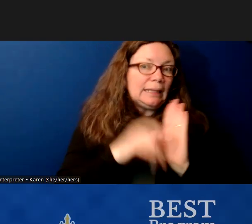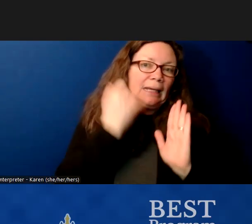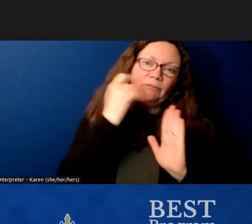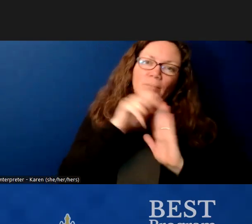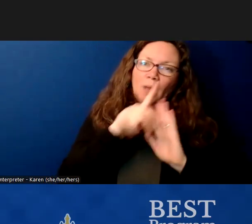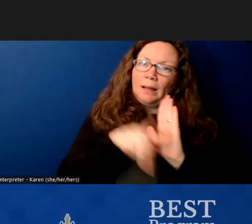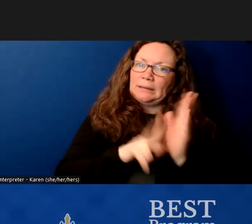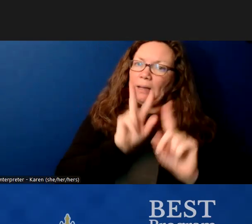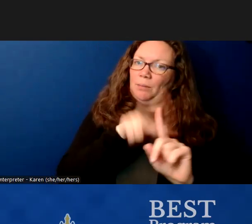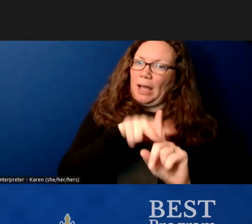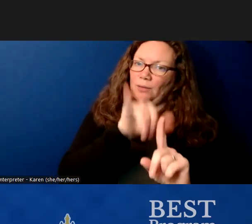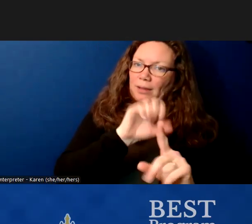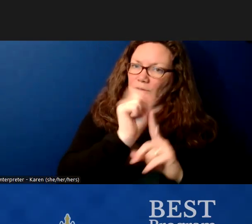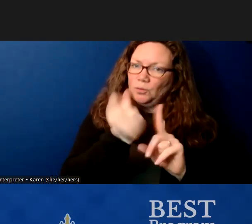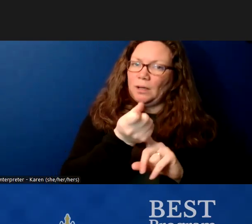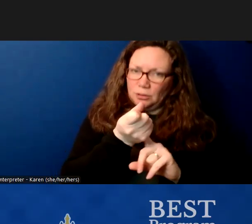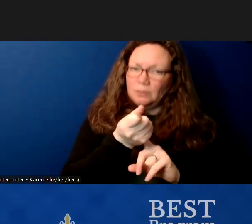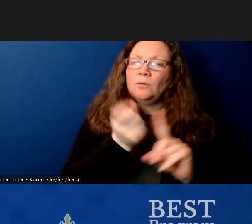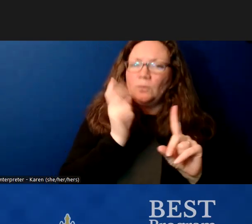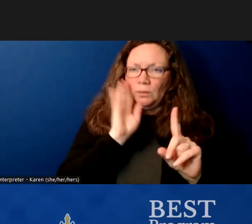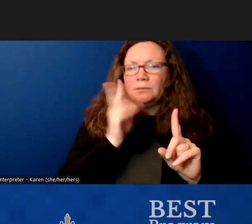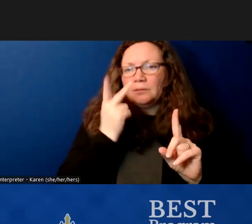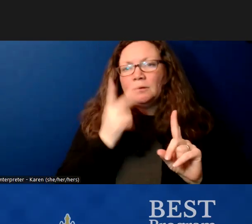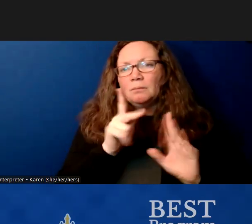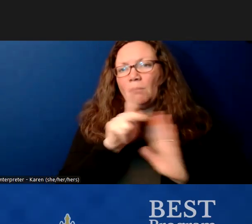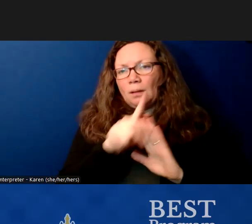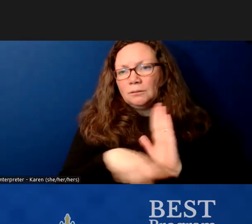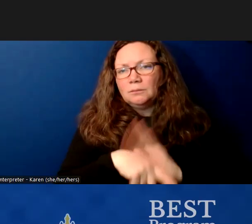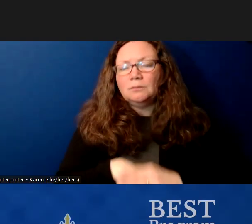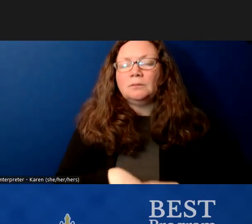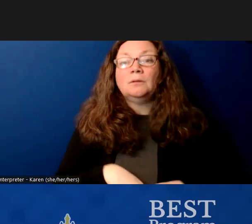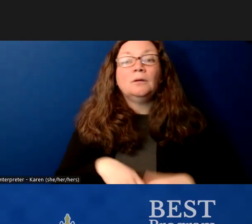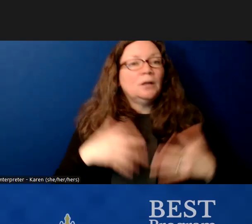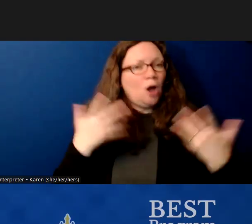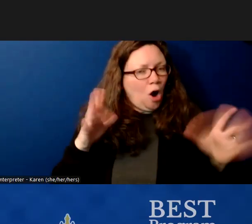The job is were vetted and approved by the functional teams and the assistant controllers. So we've gone through everything.